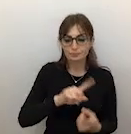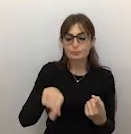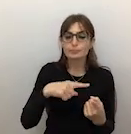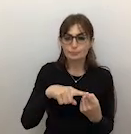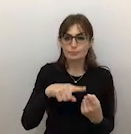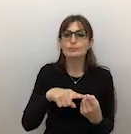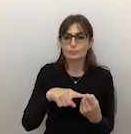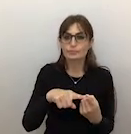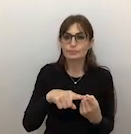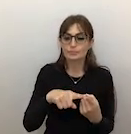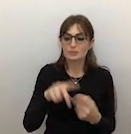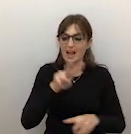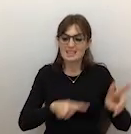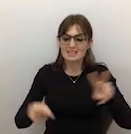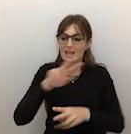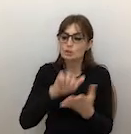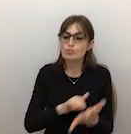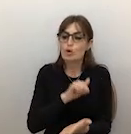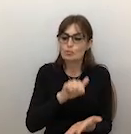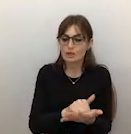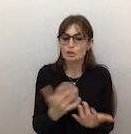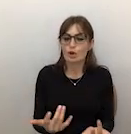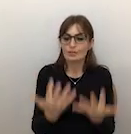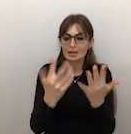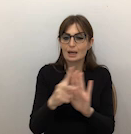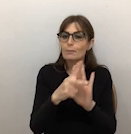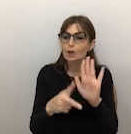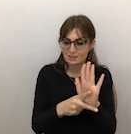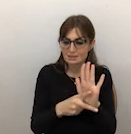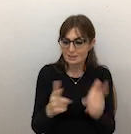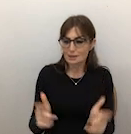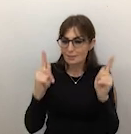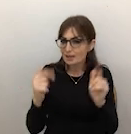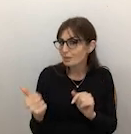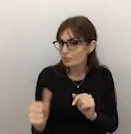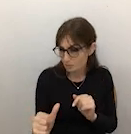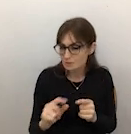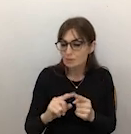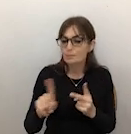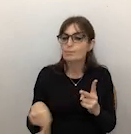First, they should assess the appropriateness of the accounting policies that management have used